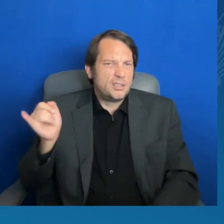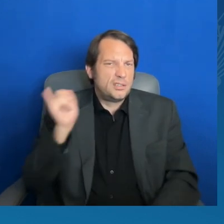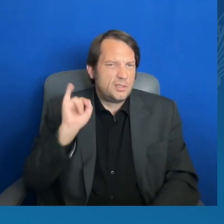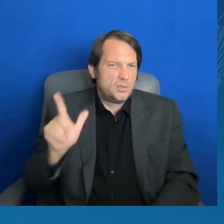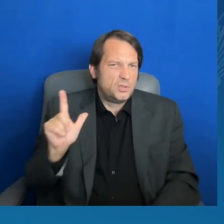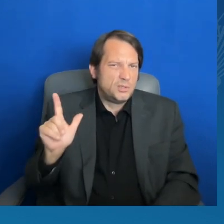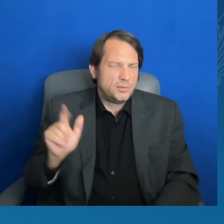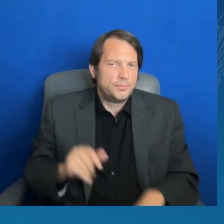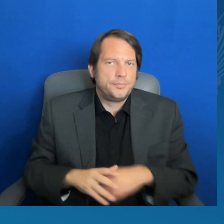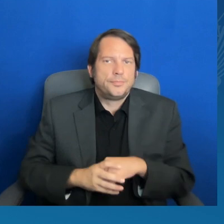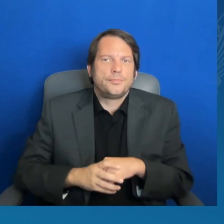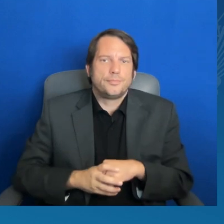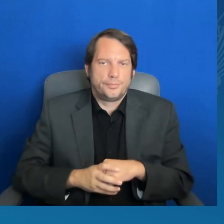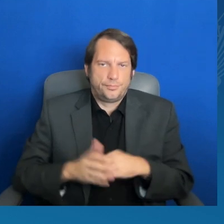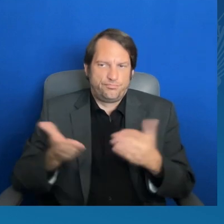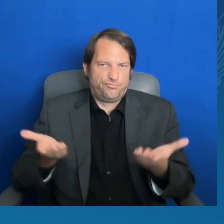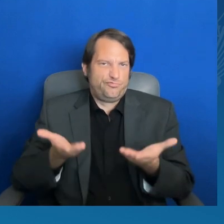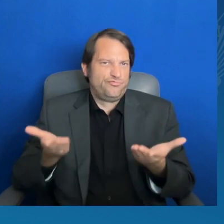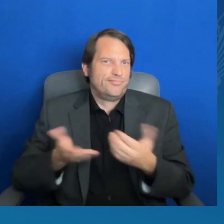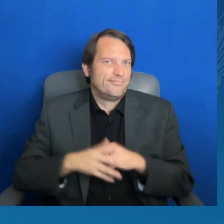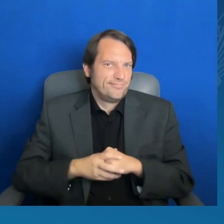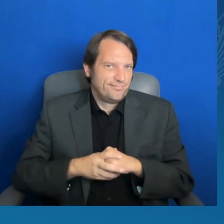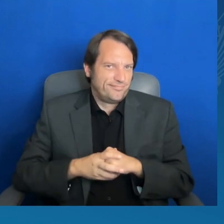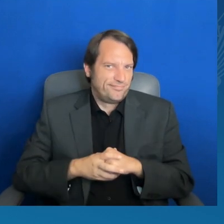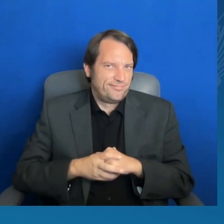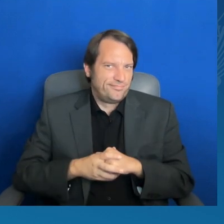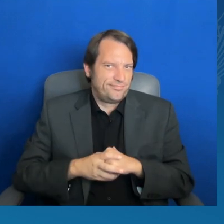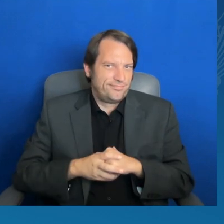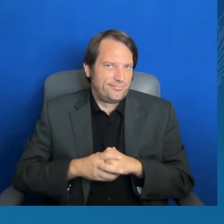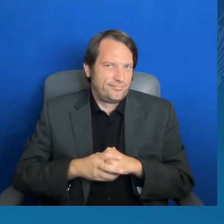Your administration has always put victims and survivors